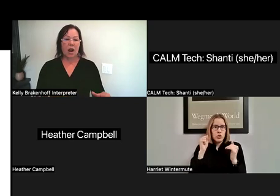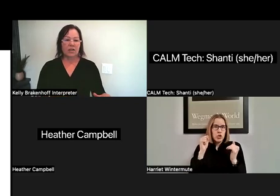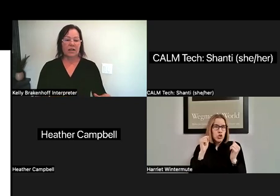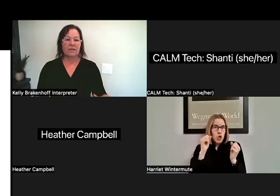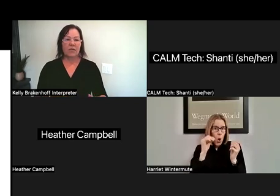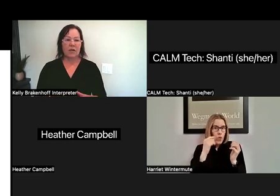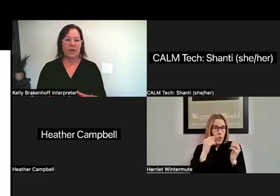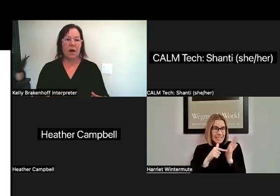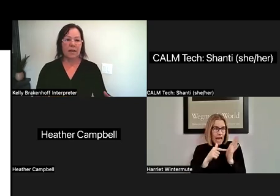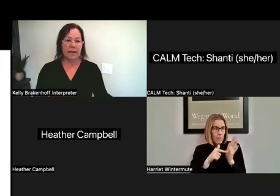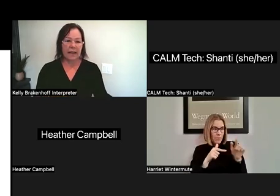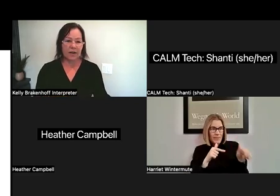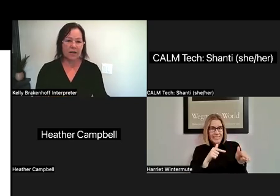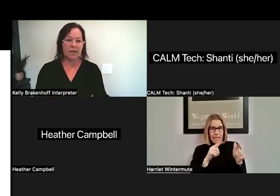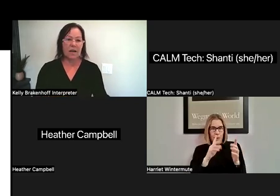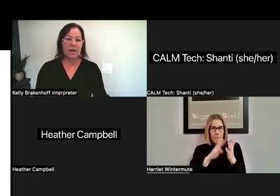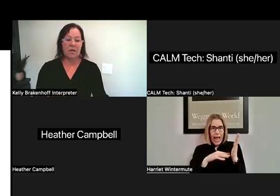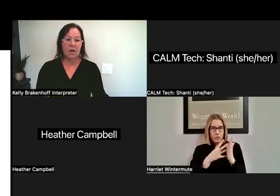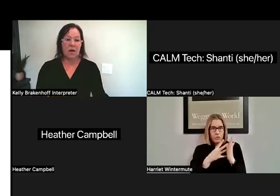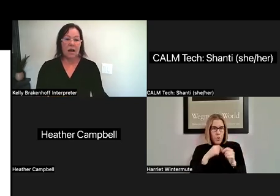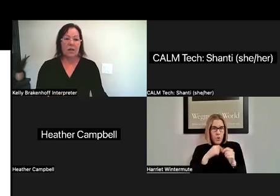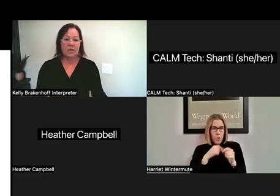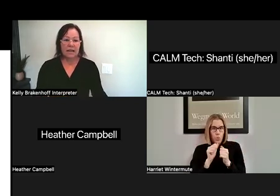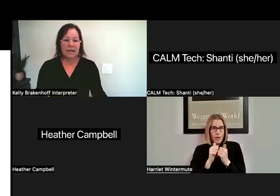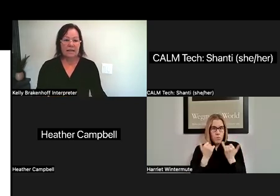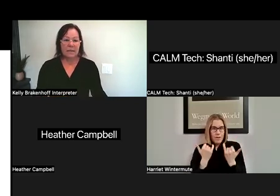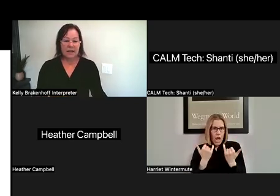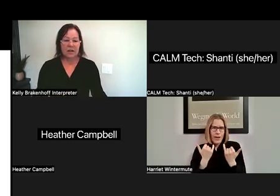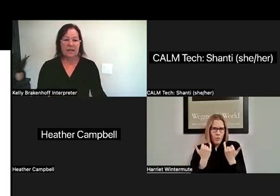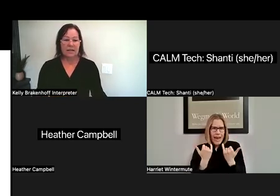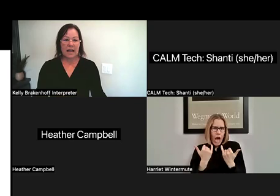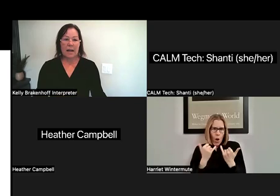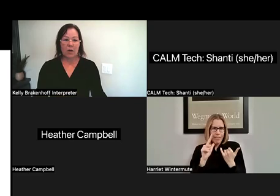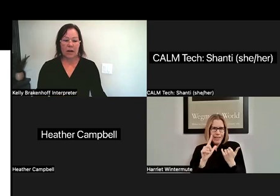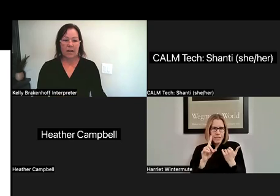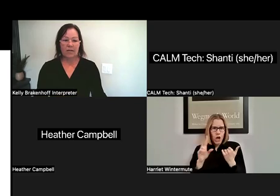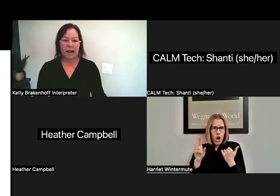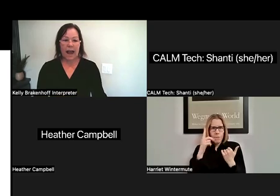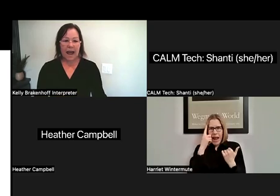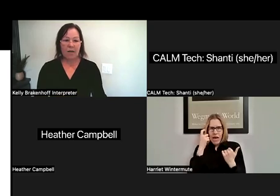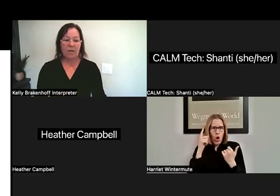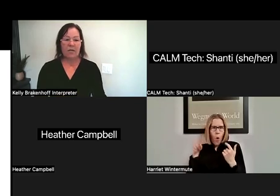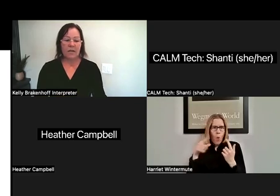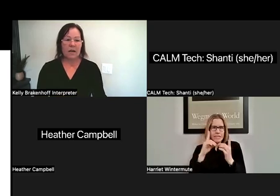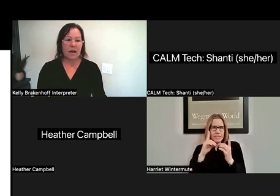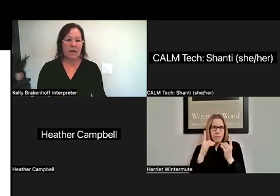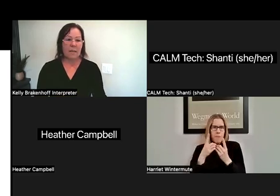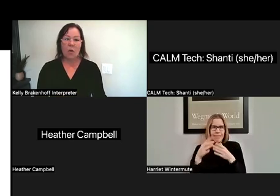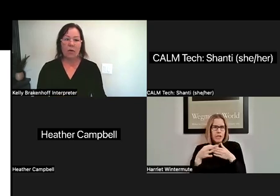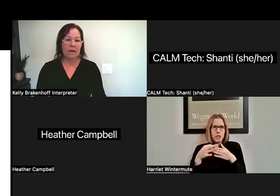projects for the department leaders. So using this matrix that I'm working with right now. I'm only